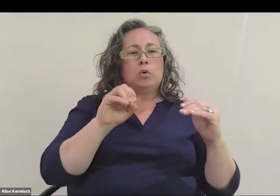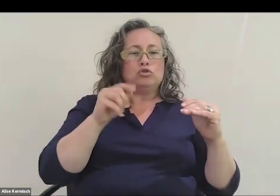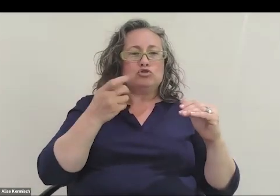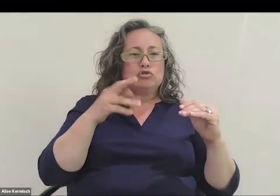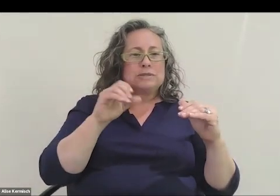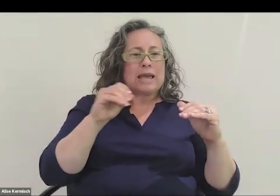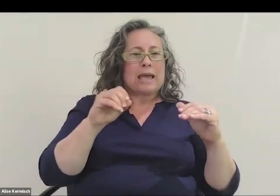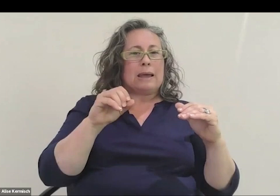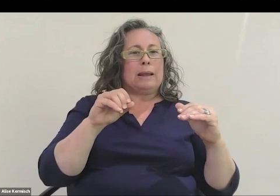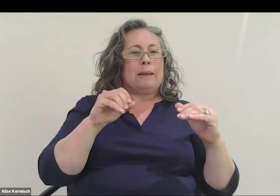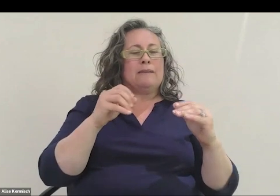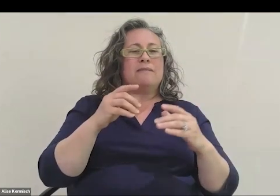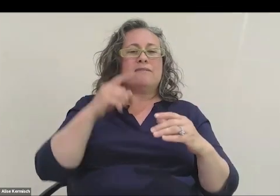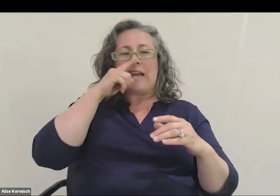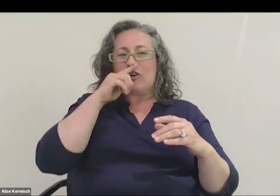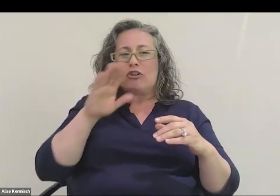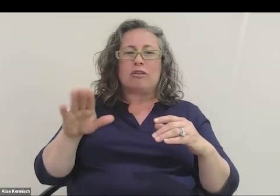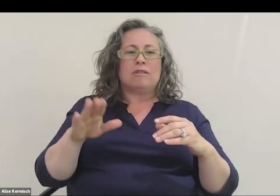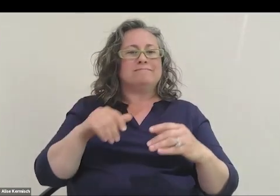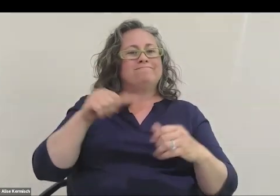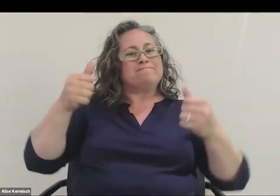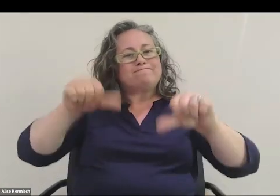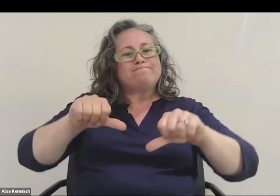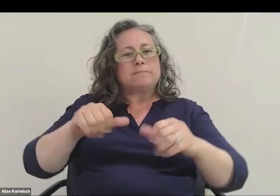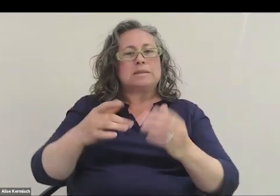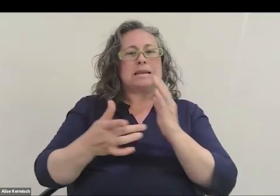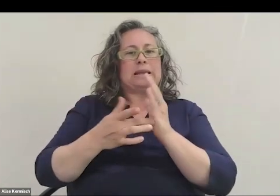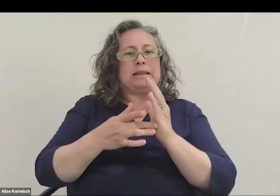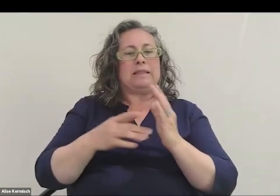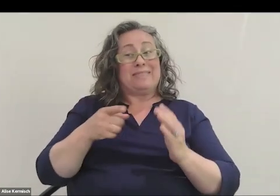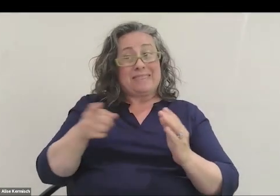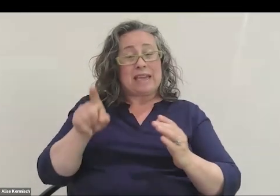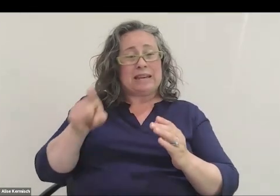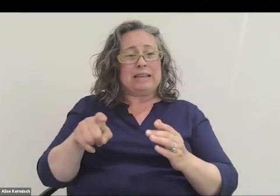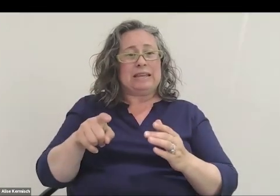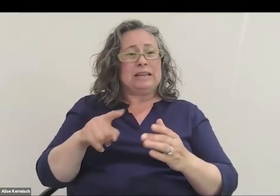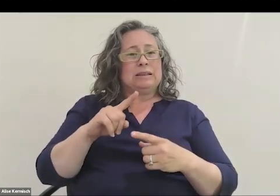and supports they need or disbelieved when they're asking for a particular technology.